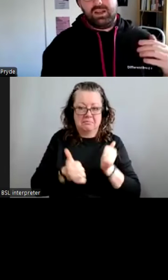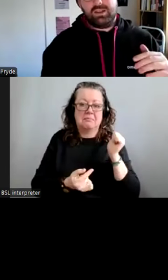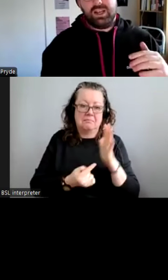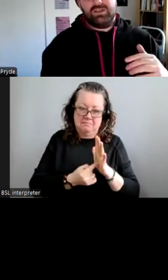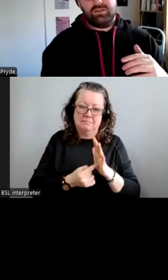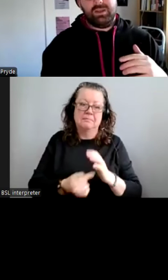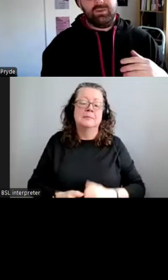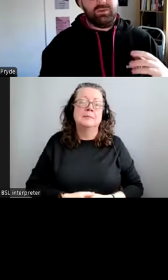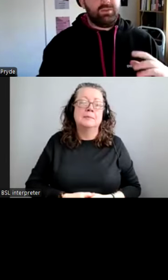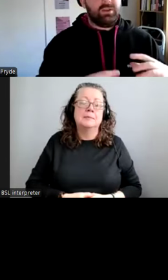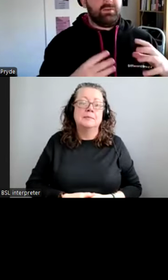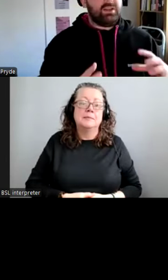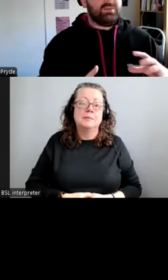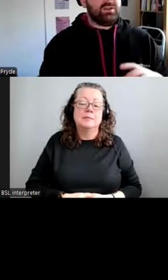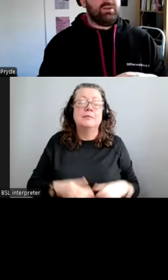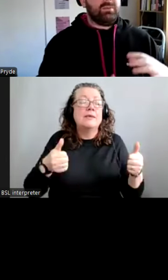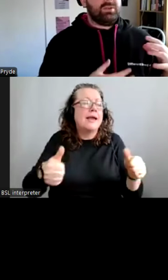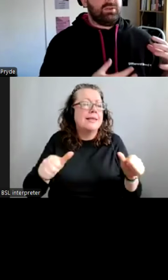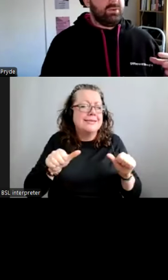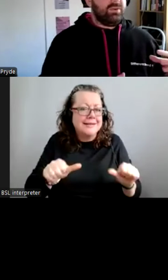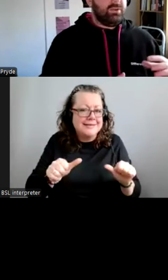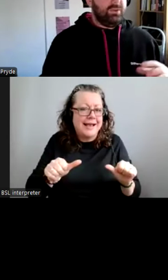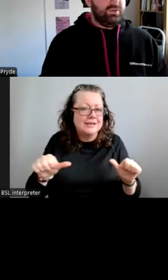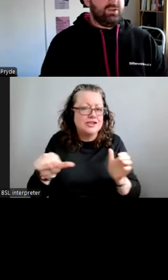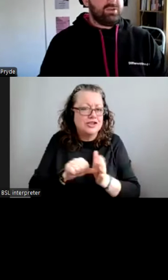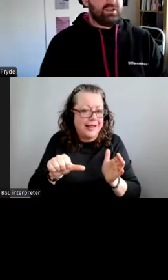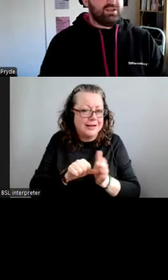The next challenge that people normally face when it comes to using